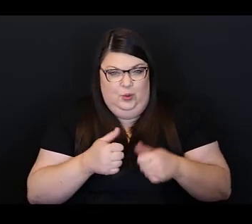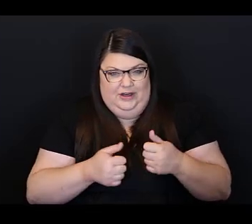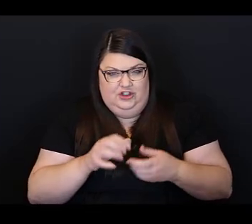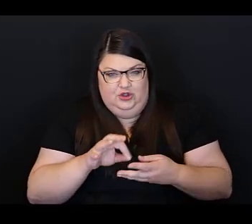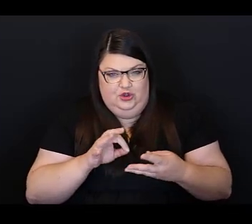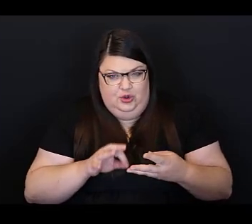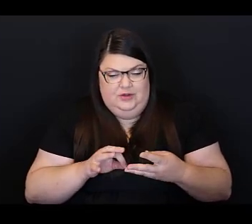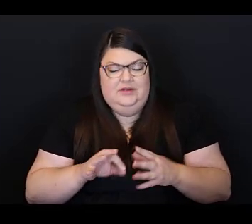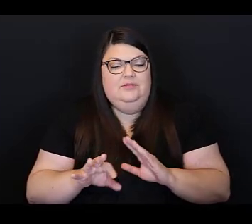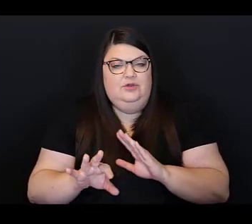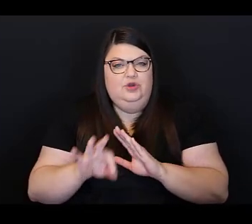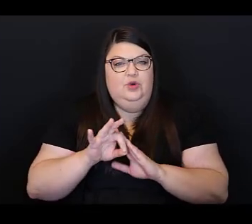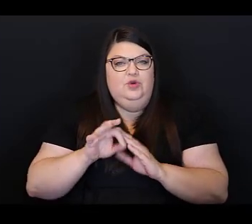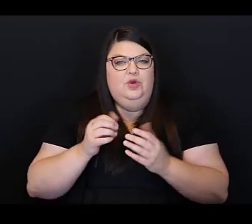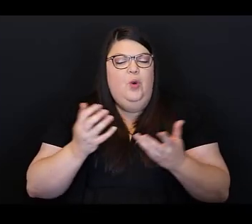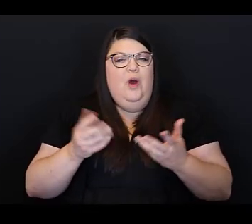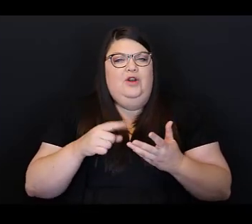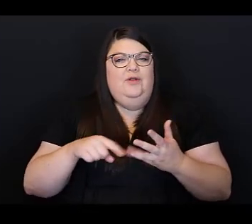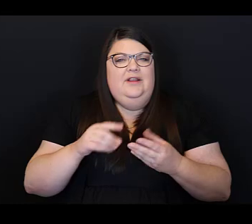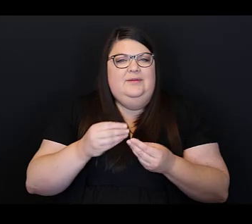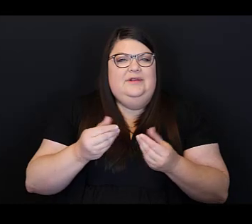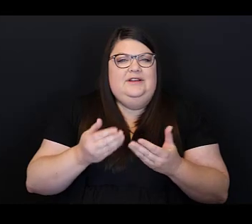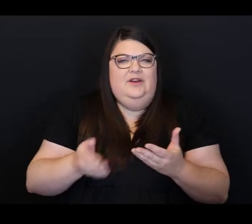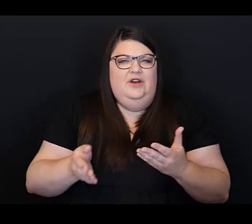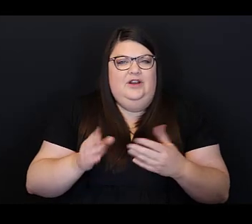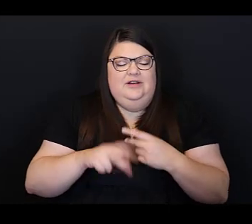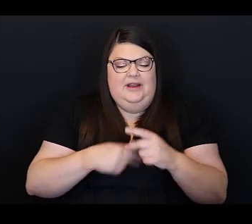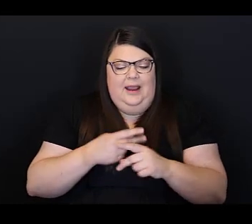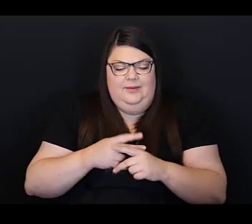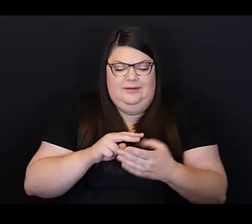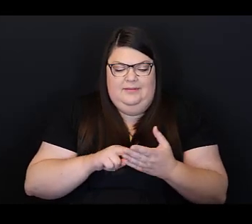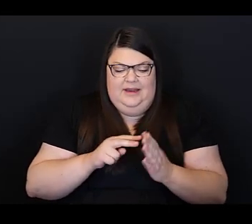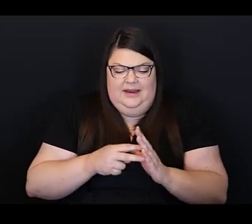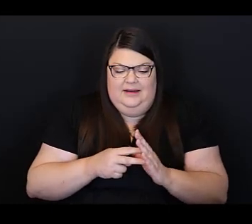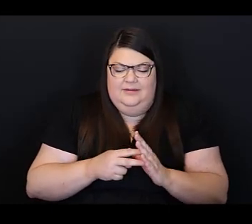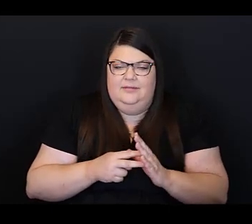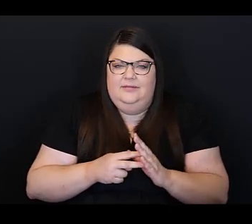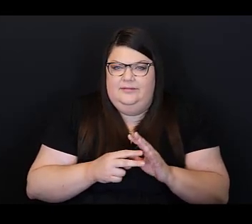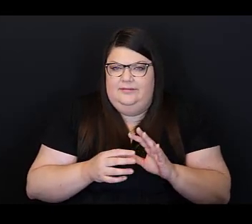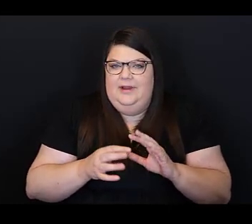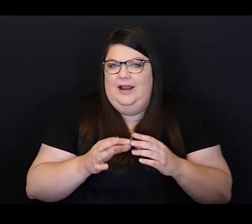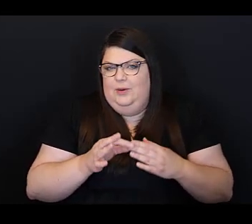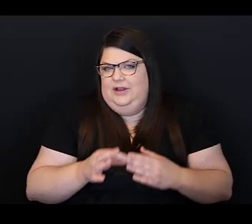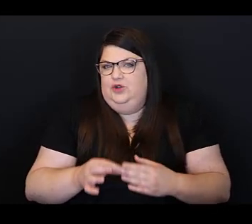select what do these material types mean to go to a page of definitions. Next,